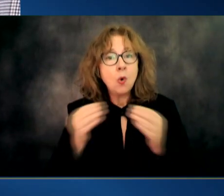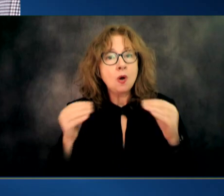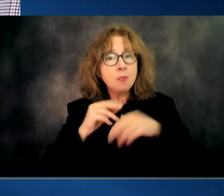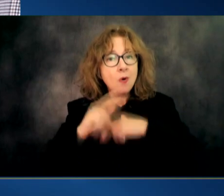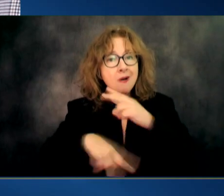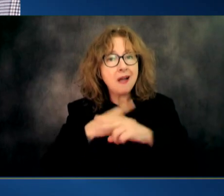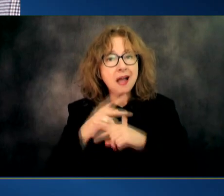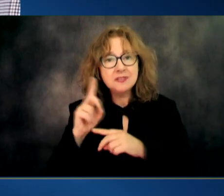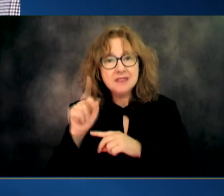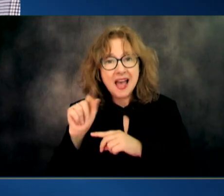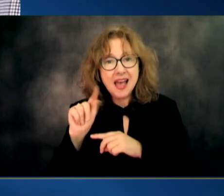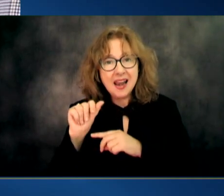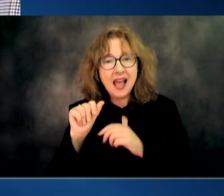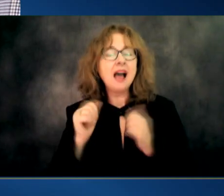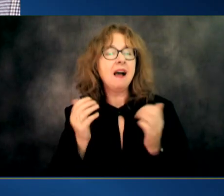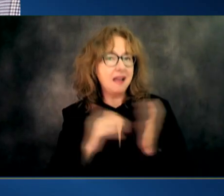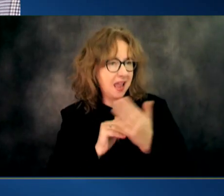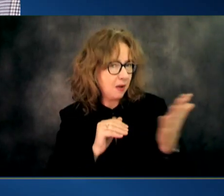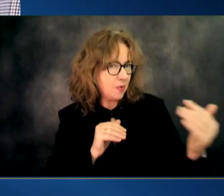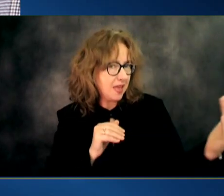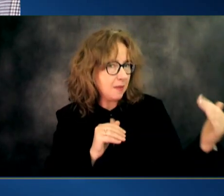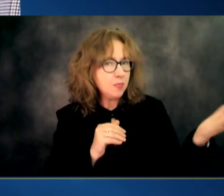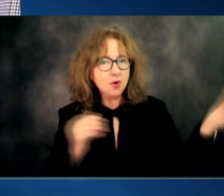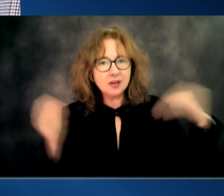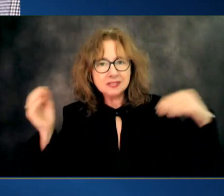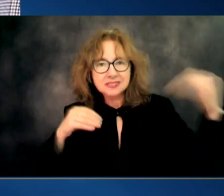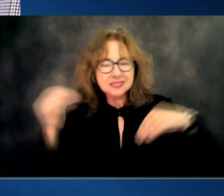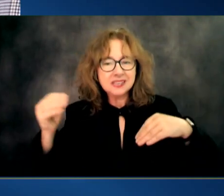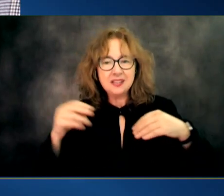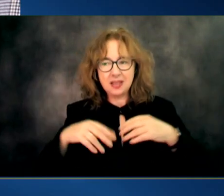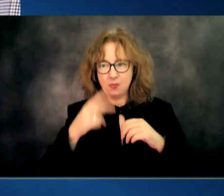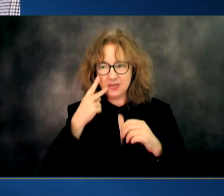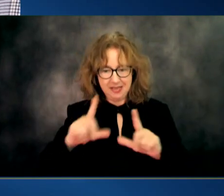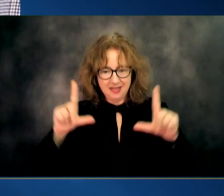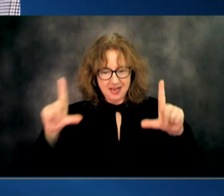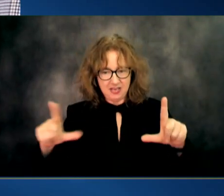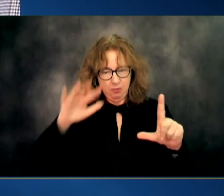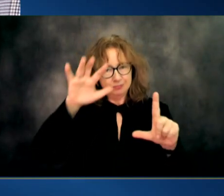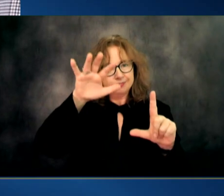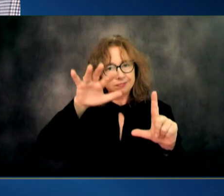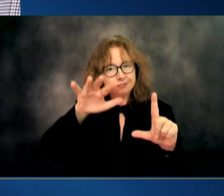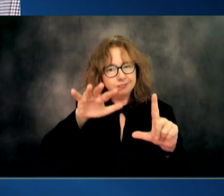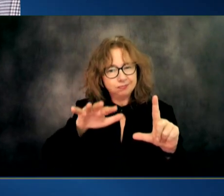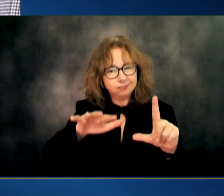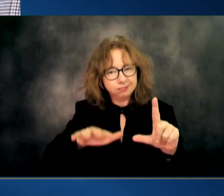and then we reflect that back on the dashboard. So, that's a really important, I think,